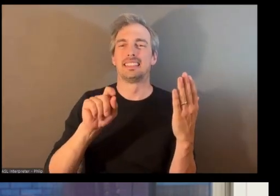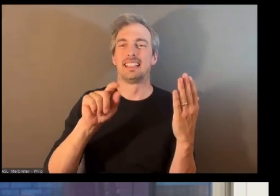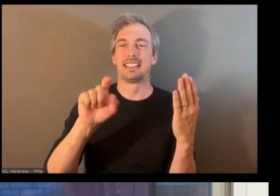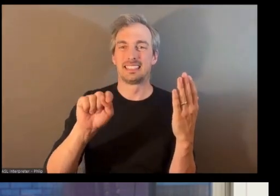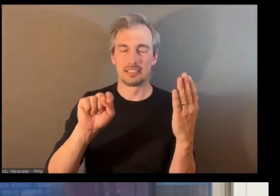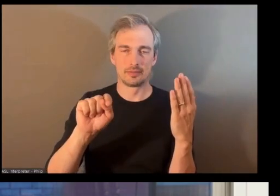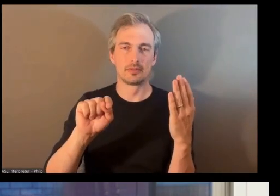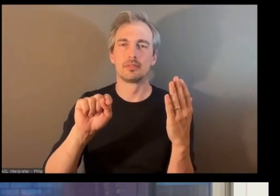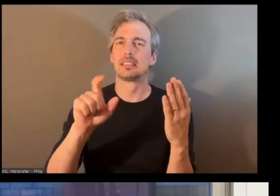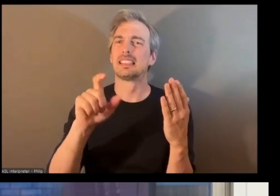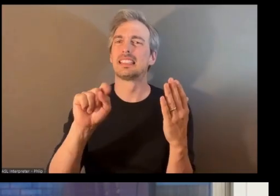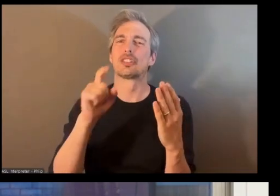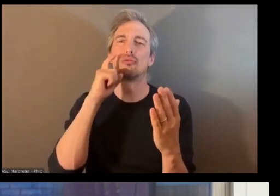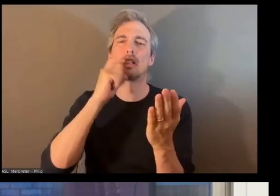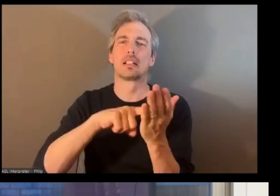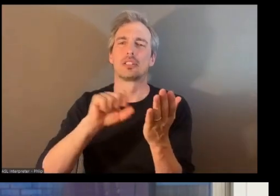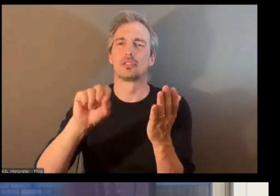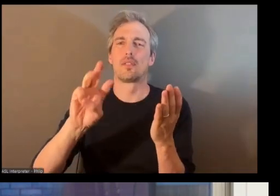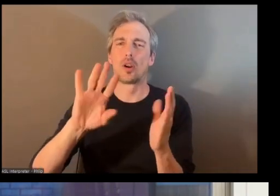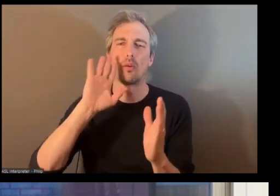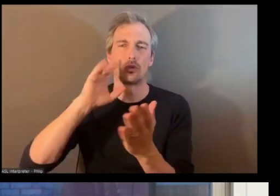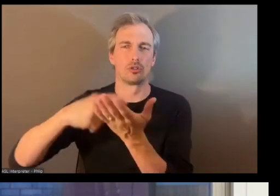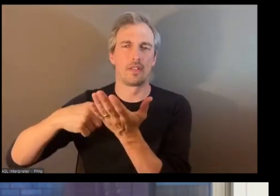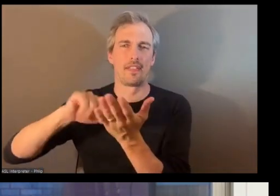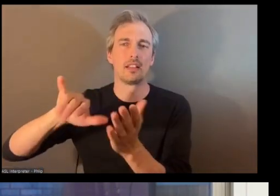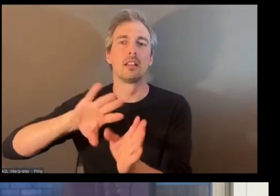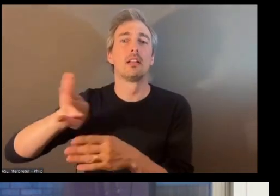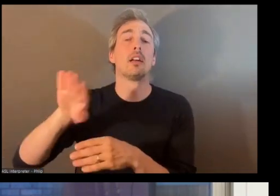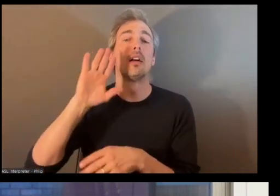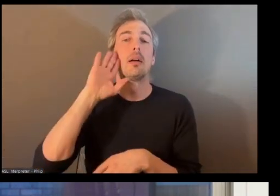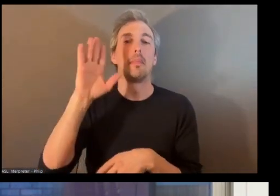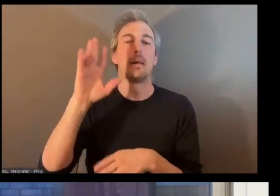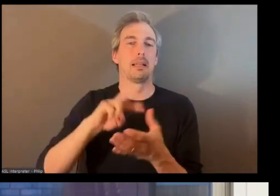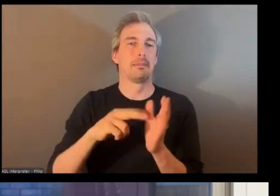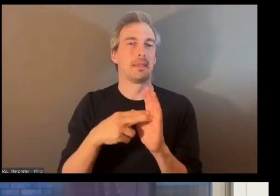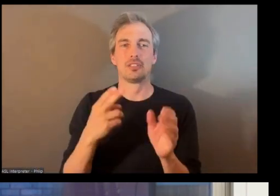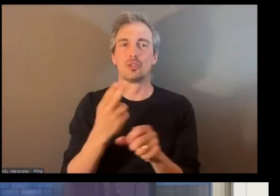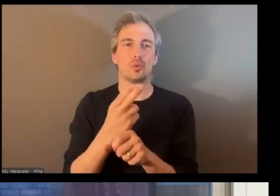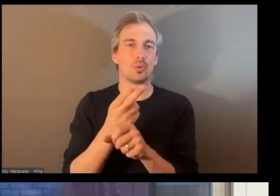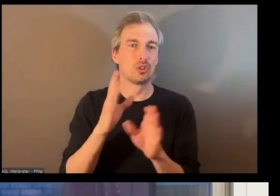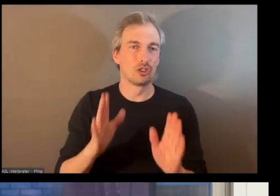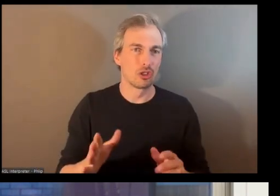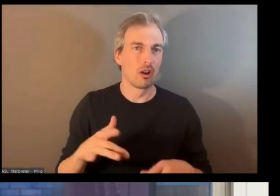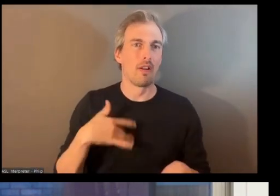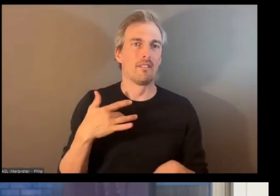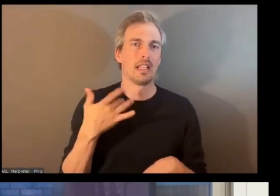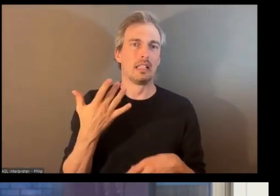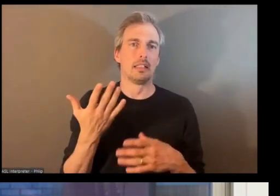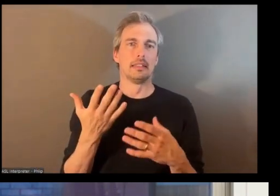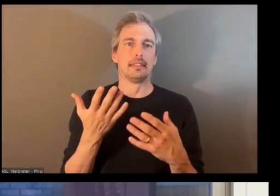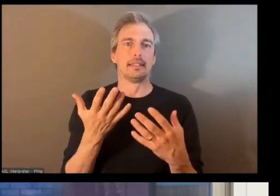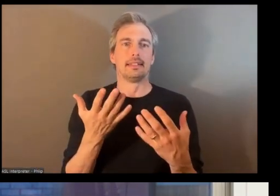And also it leaves the user disappointed and possibly avoiding a digital product, which... You know... If you produce a product, you don't want that.